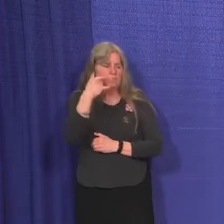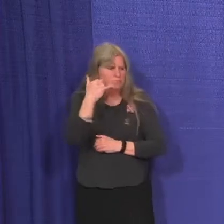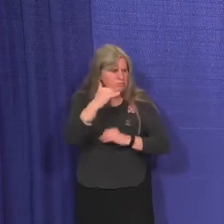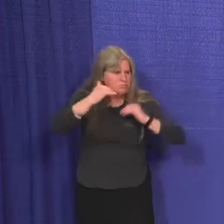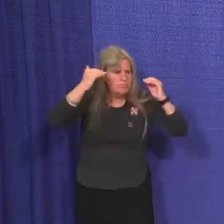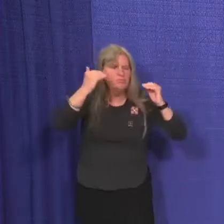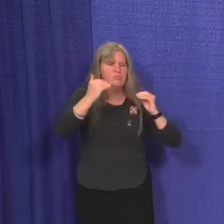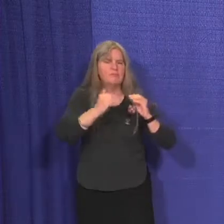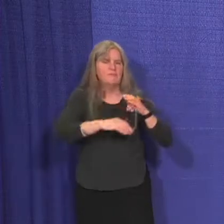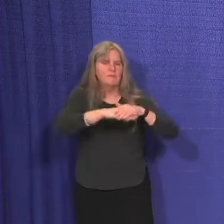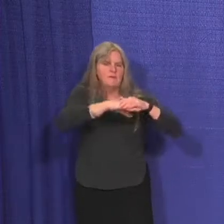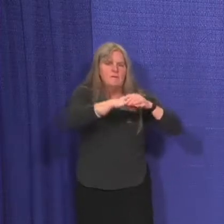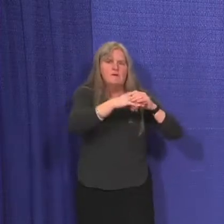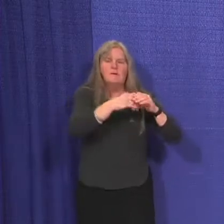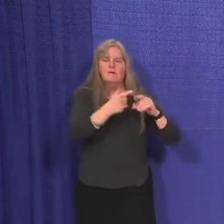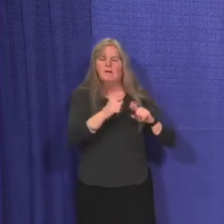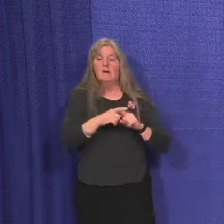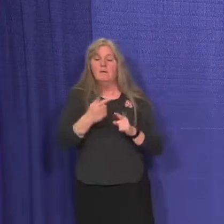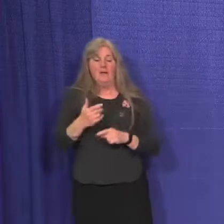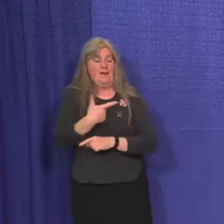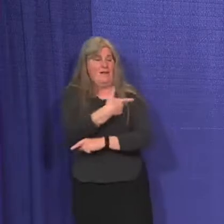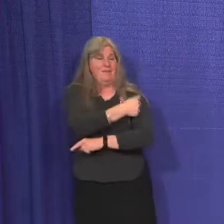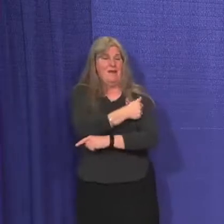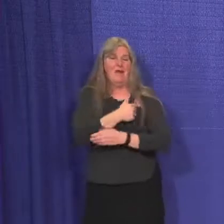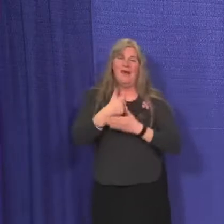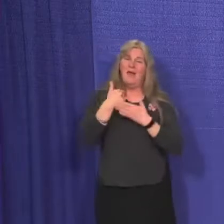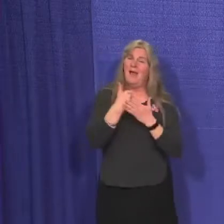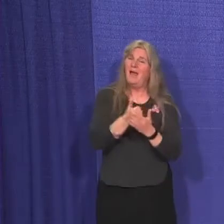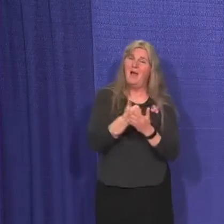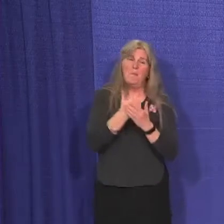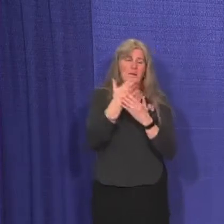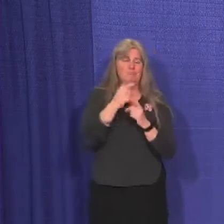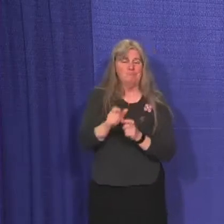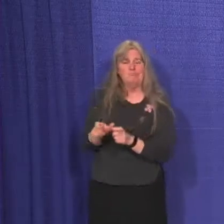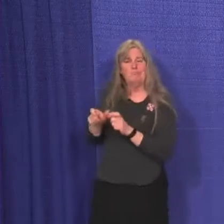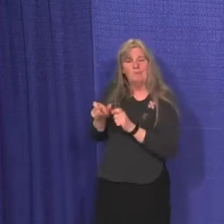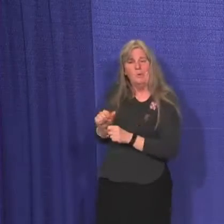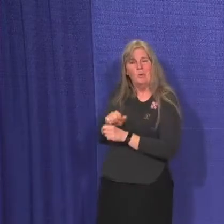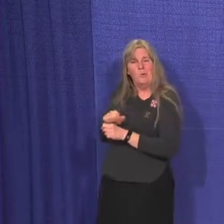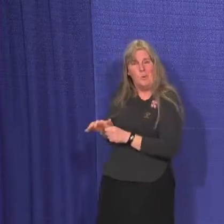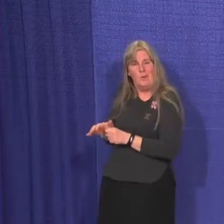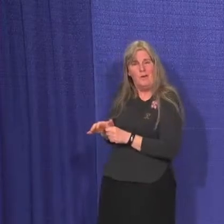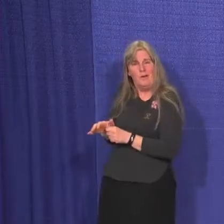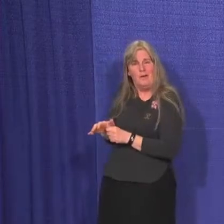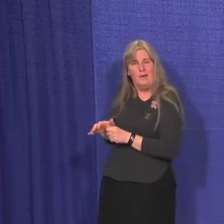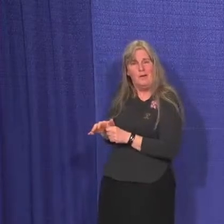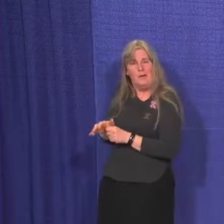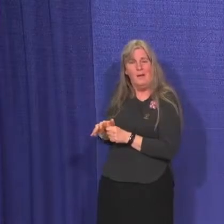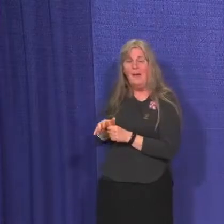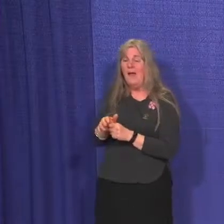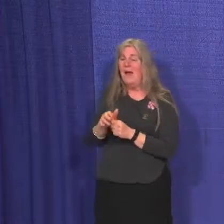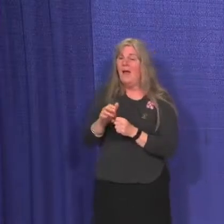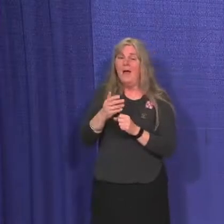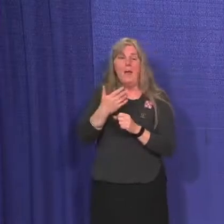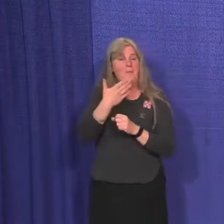continue to make progress in our vaccination campaign as variants challenge most of the country